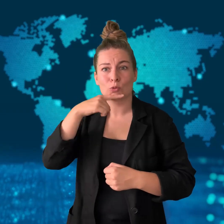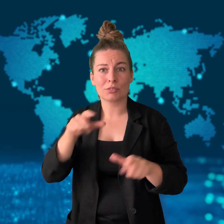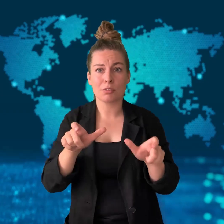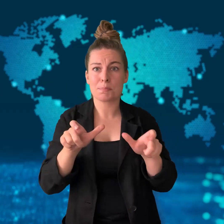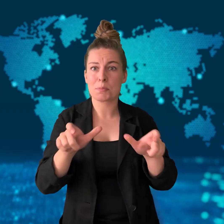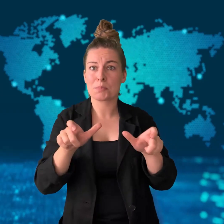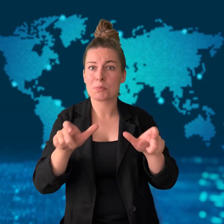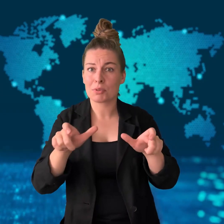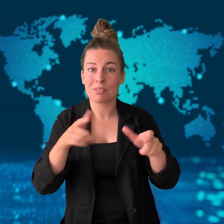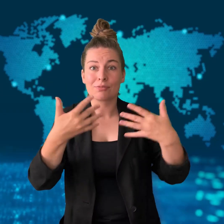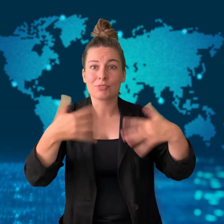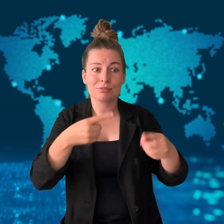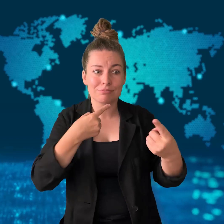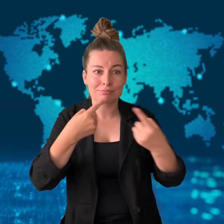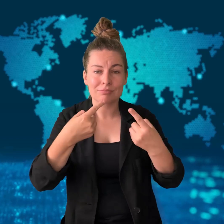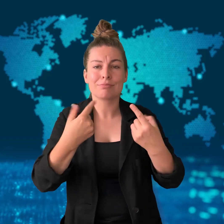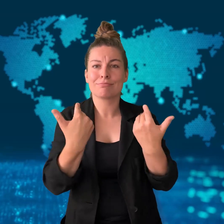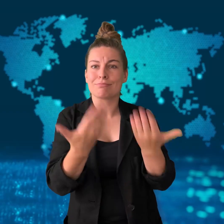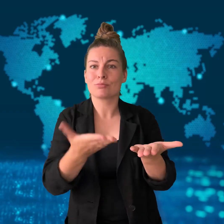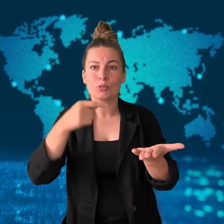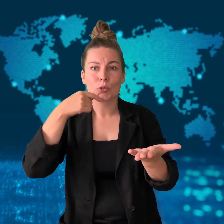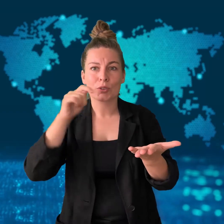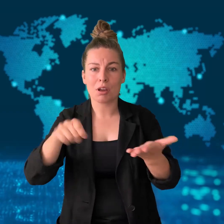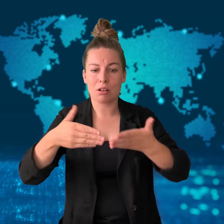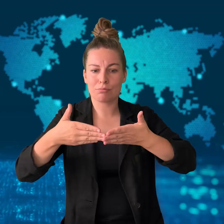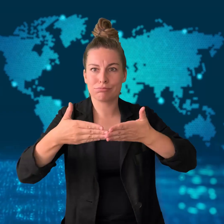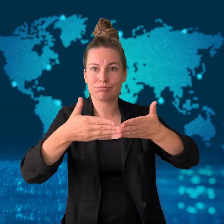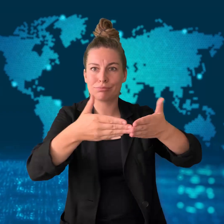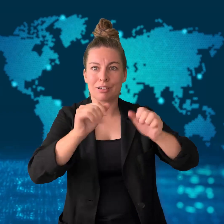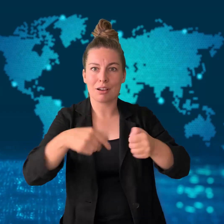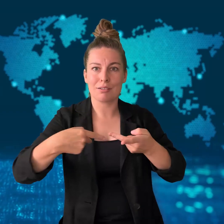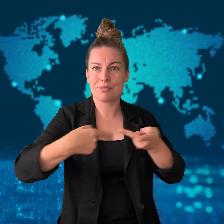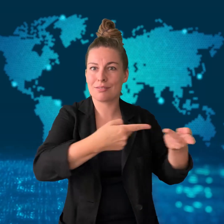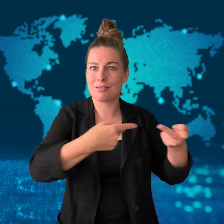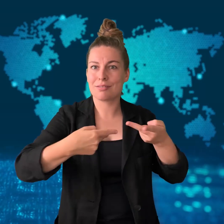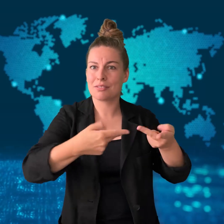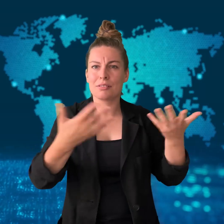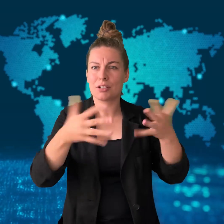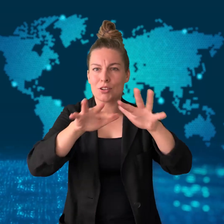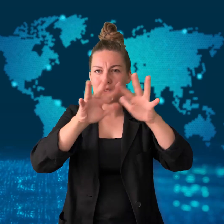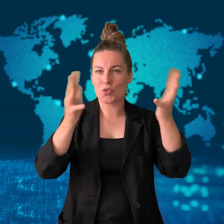Under the deal, Russia had allowed Ukraine ships to